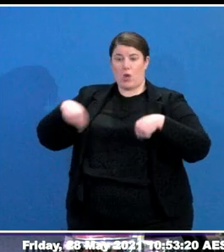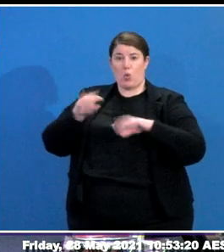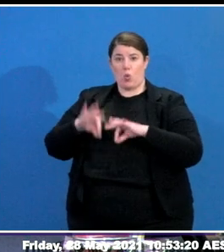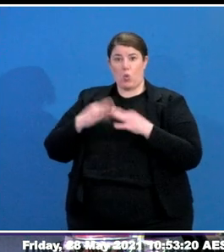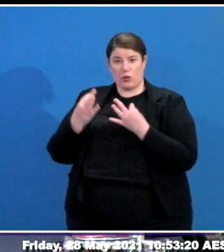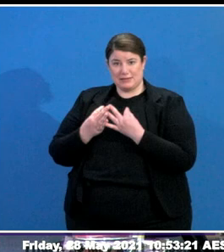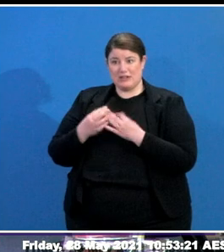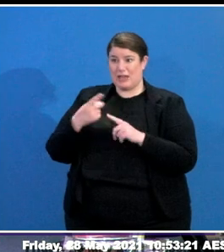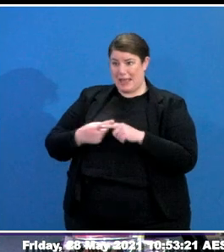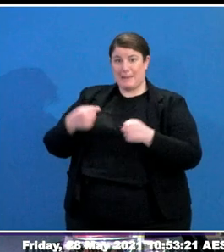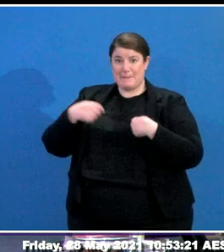and the whole organisation.